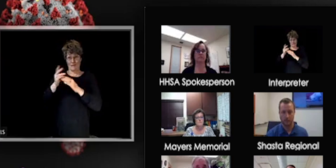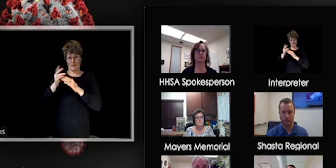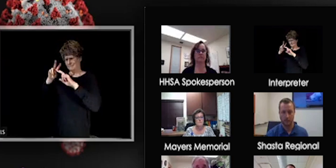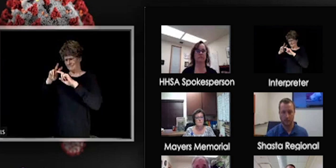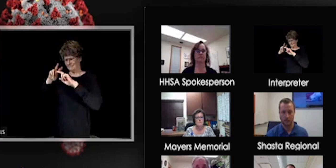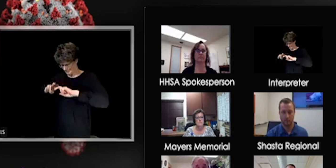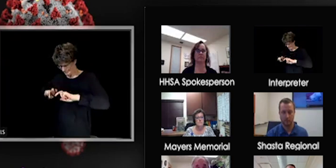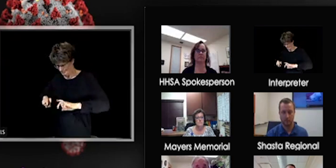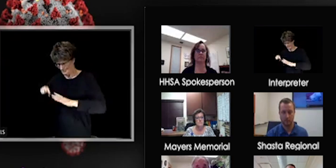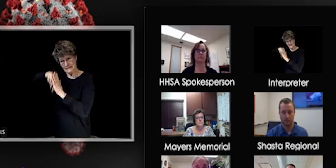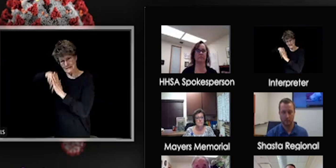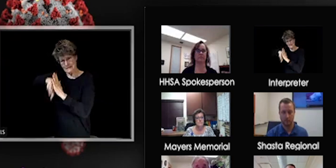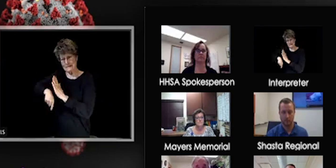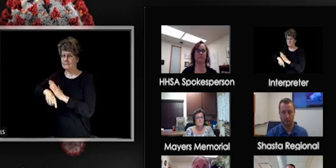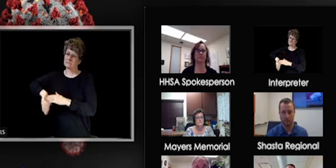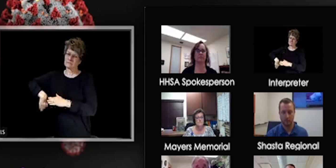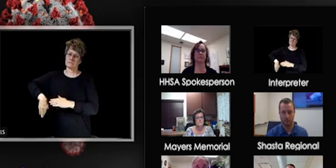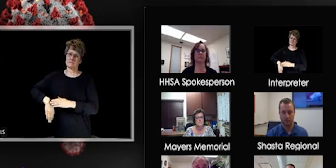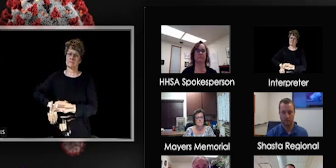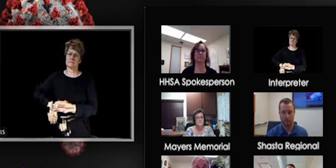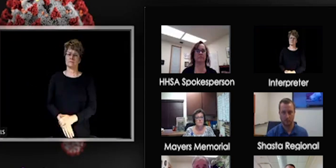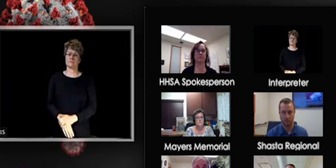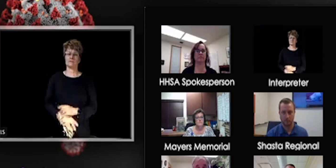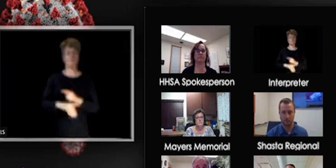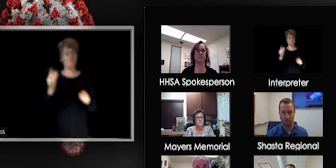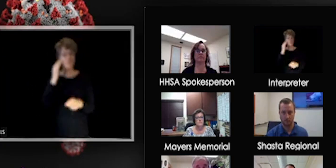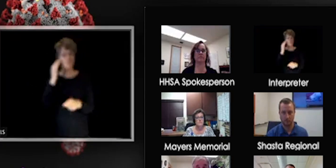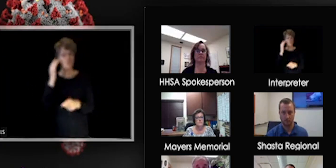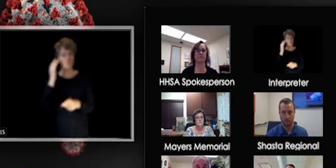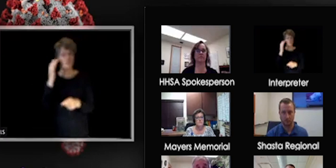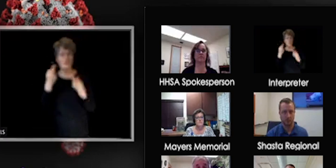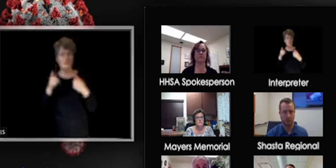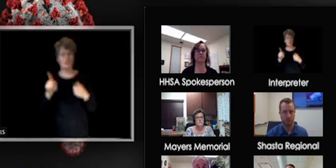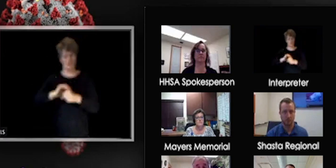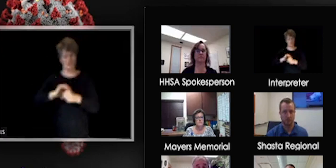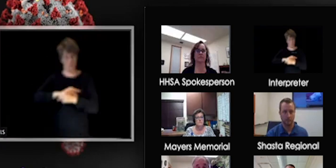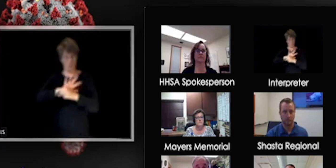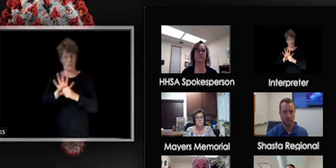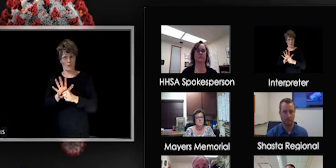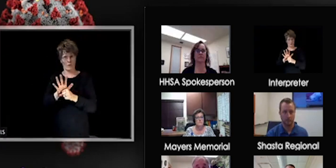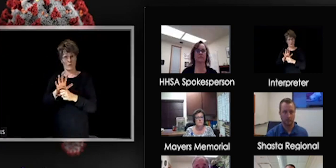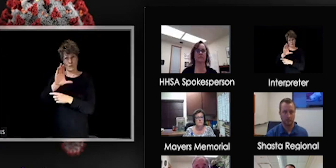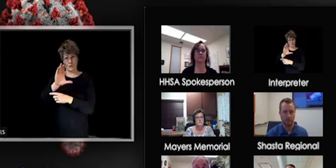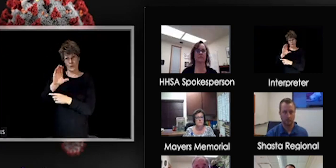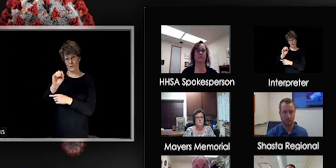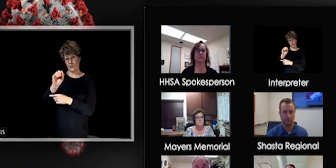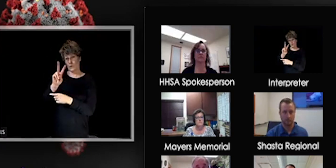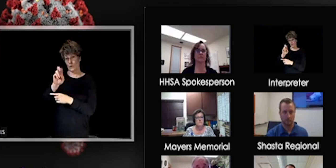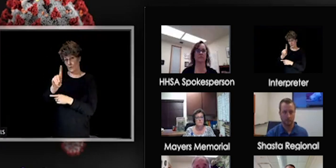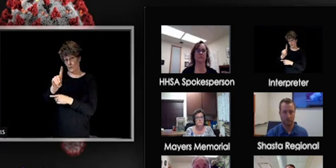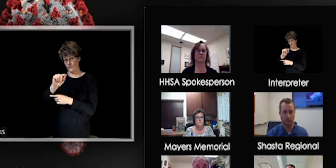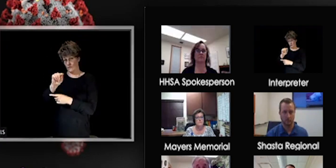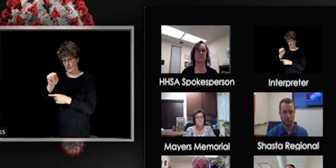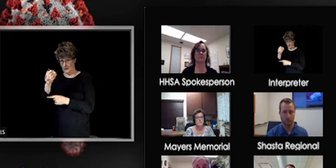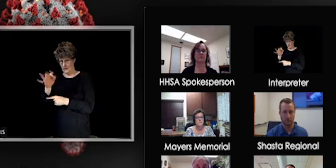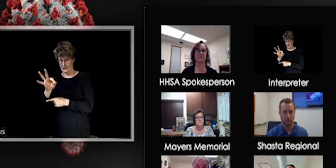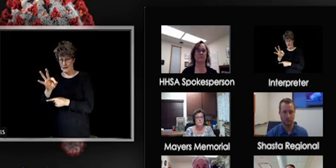for crisis services went down quite dramatically in March and April, especially in April. However,